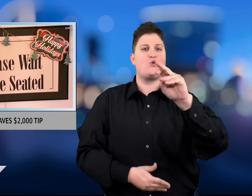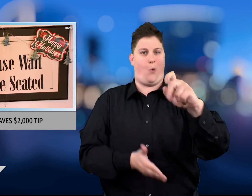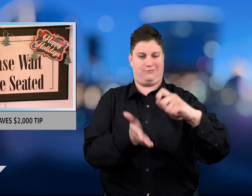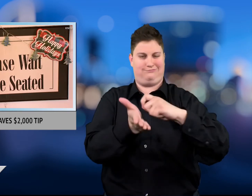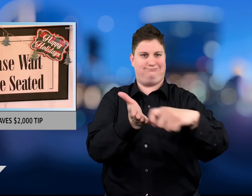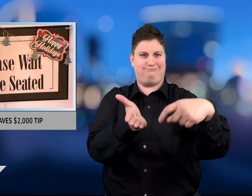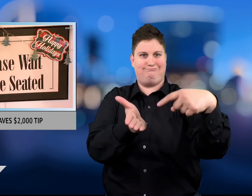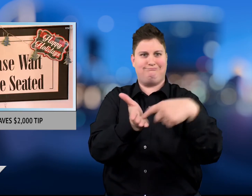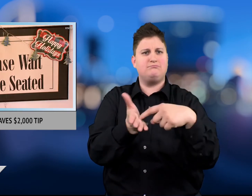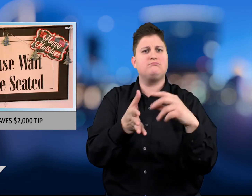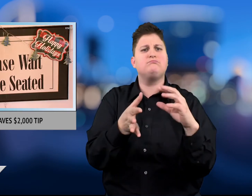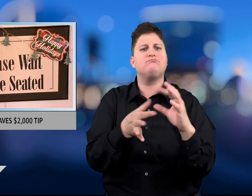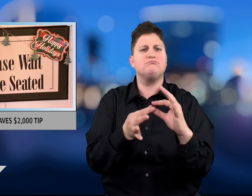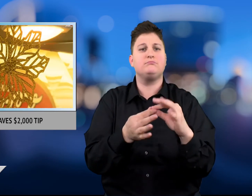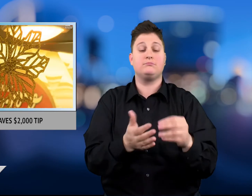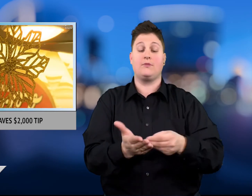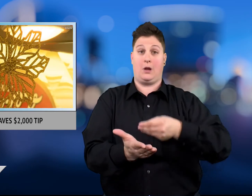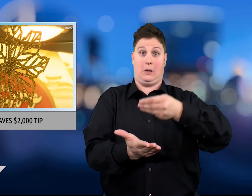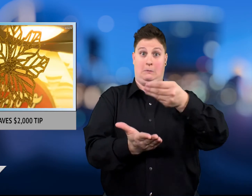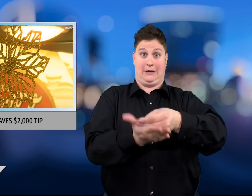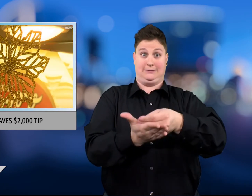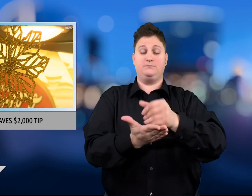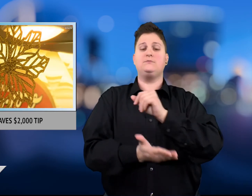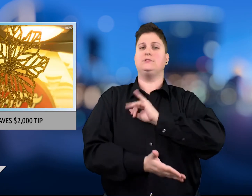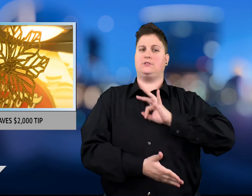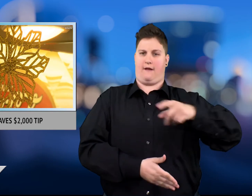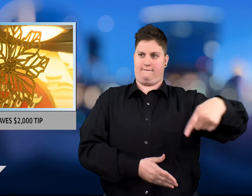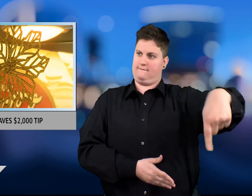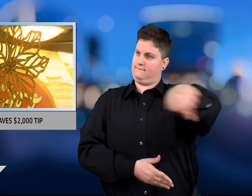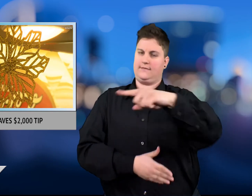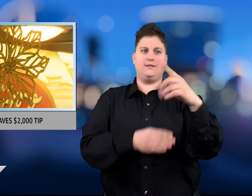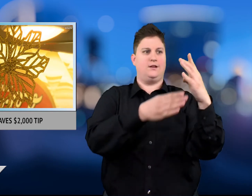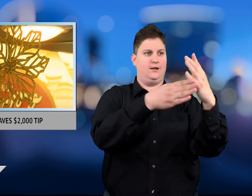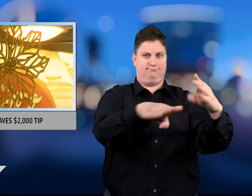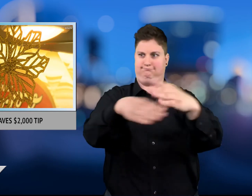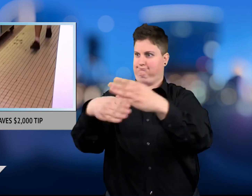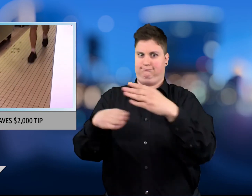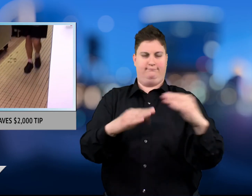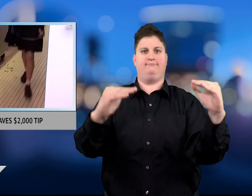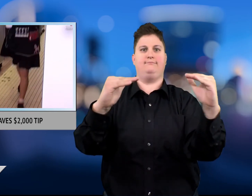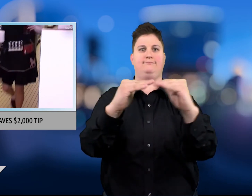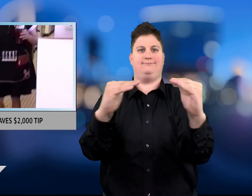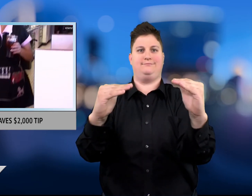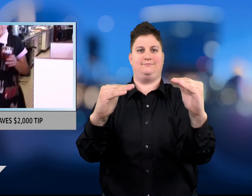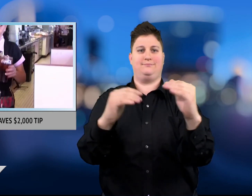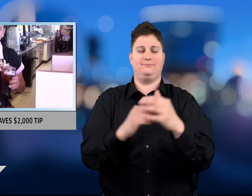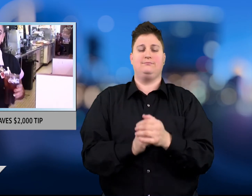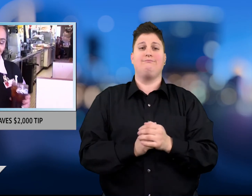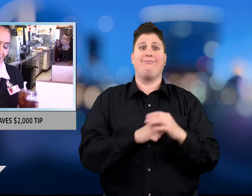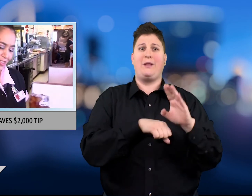A note on the receipt asked that the money be split among the entire diner staff.